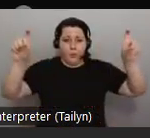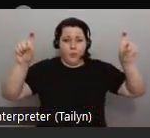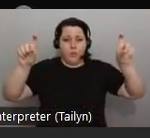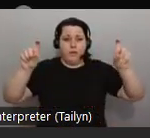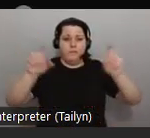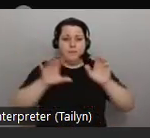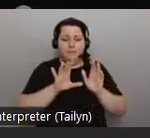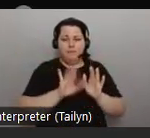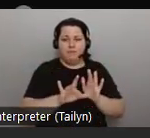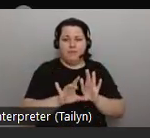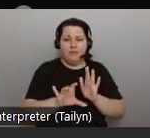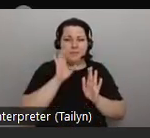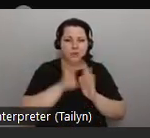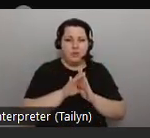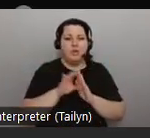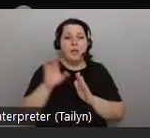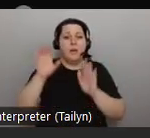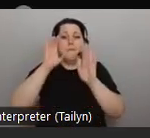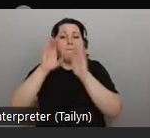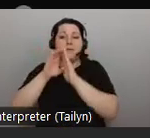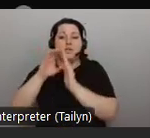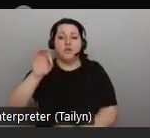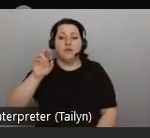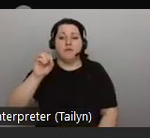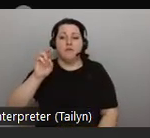we've put into our document,